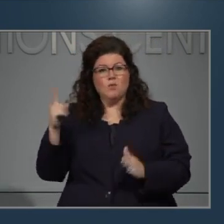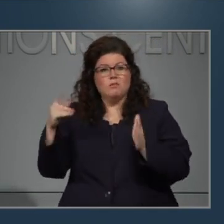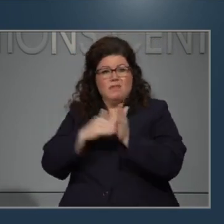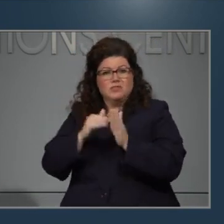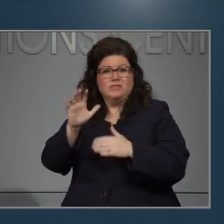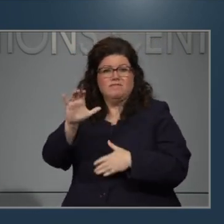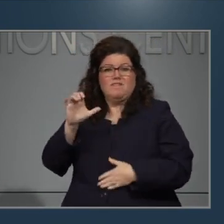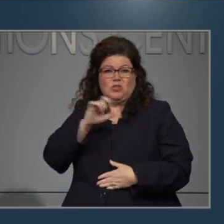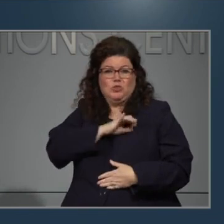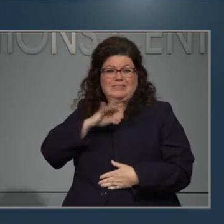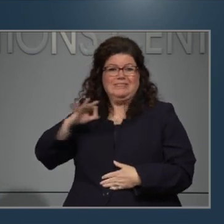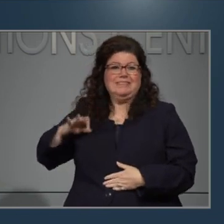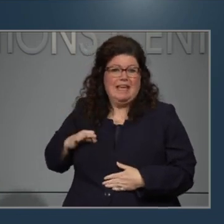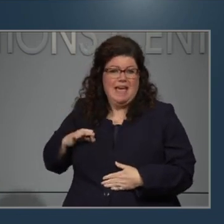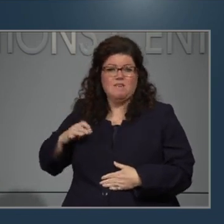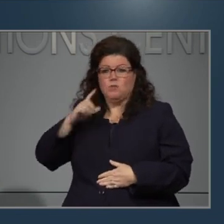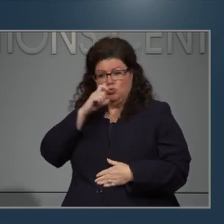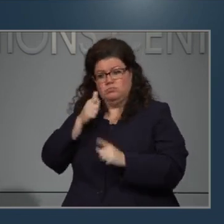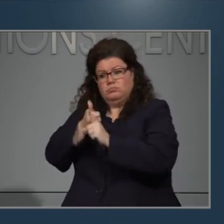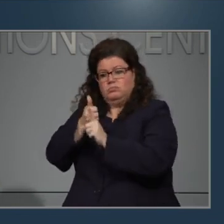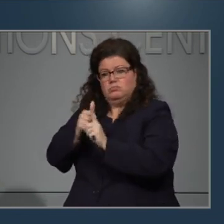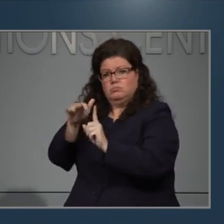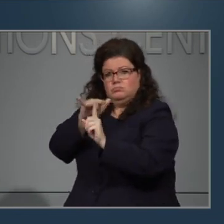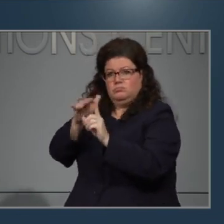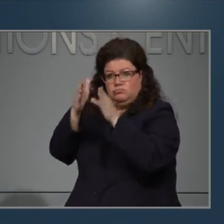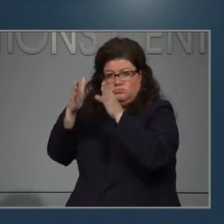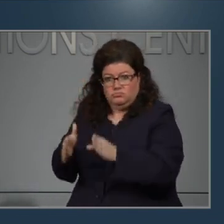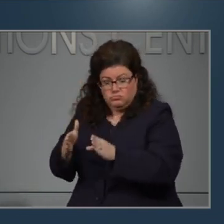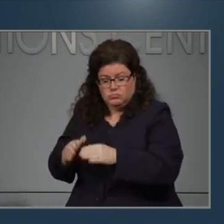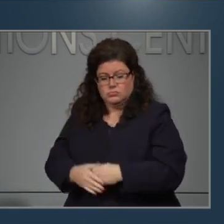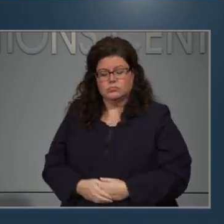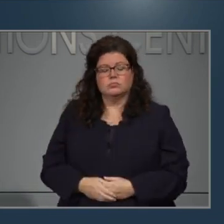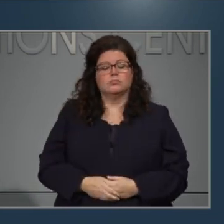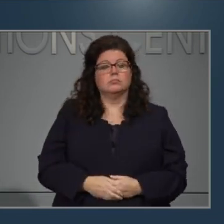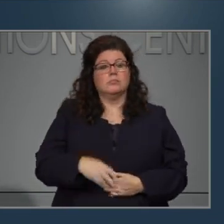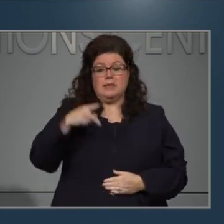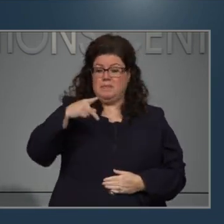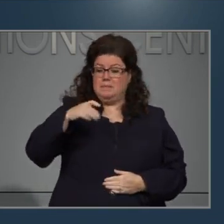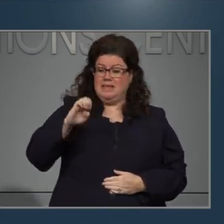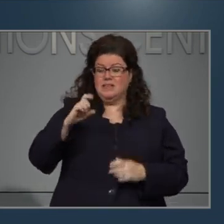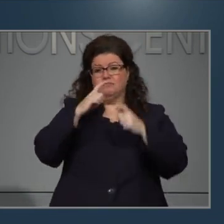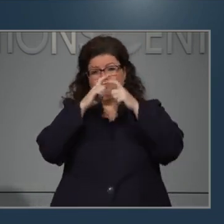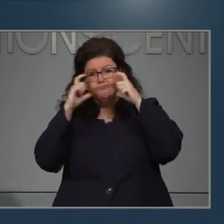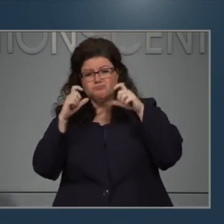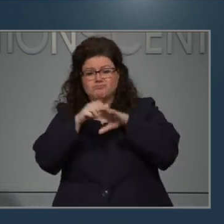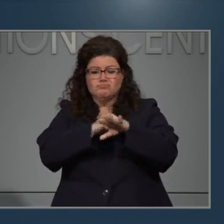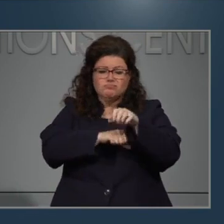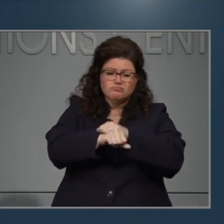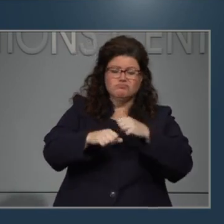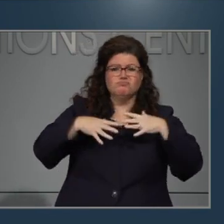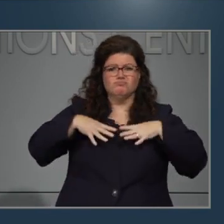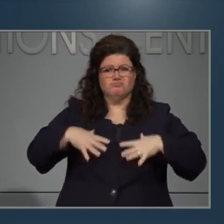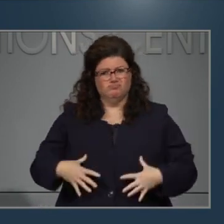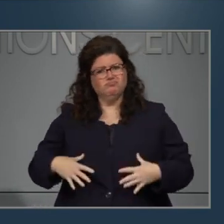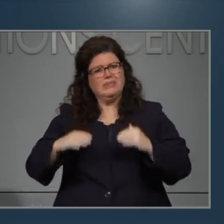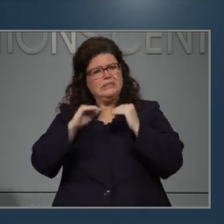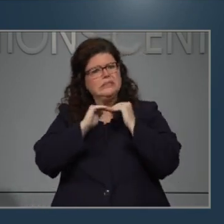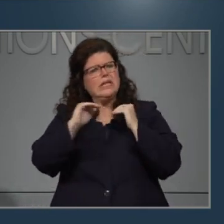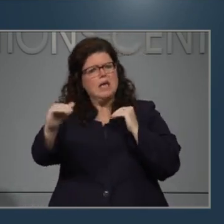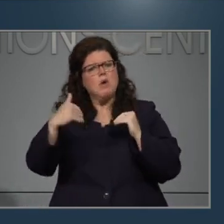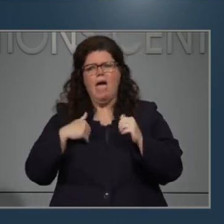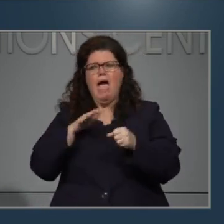THERE ARE OVER 1500 FULL-TIME AND PART-TIME STAFF SUPPORTING OUR CONTACT TRACING EFFORTS AND OUR PPE SUPPLIES ARE STABLE.